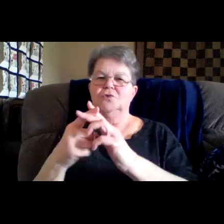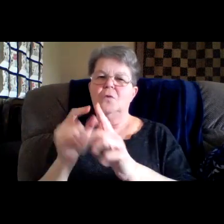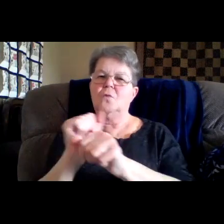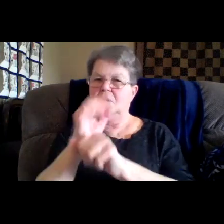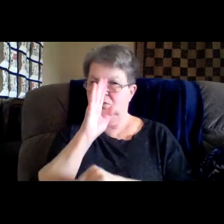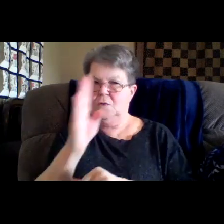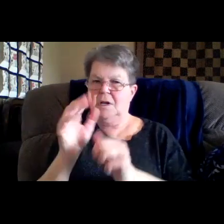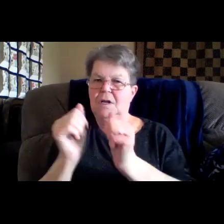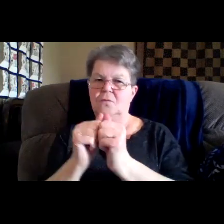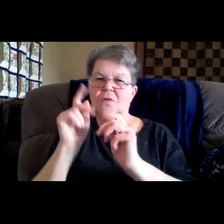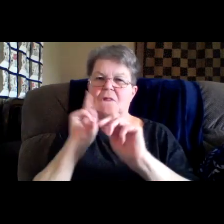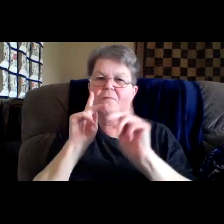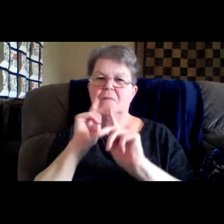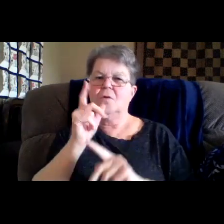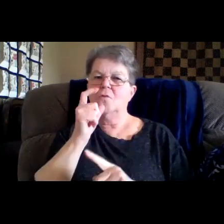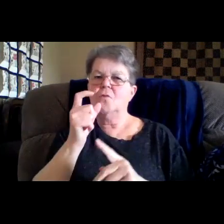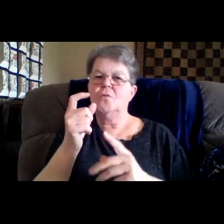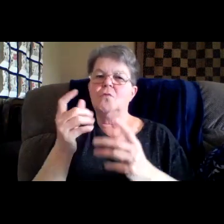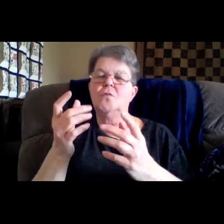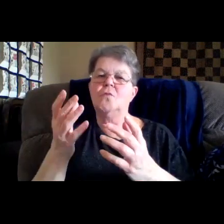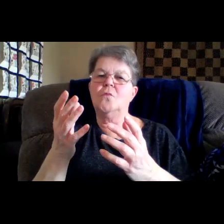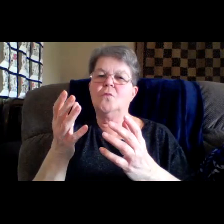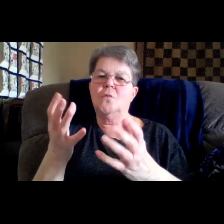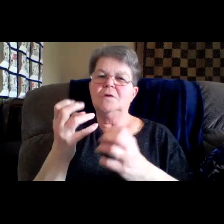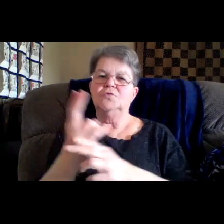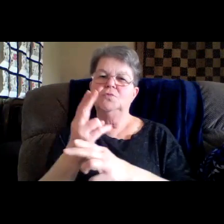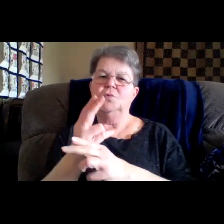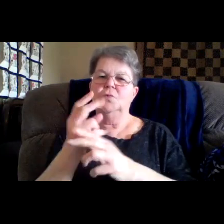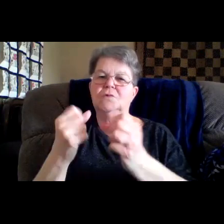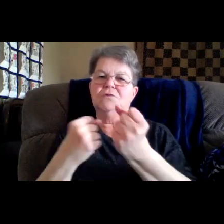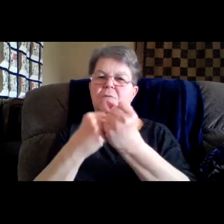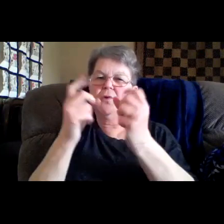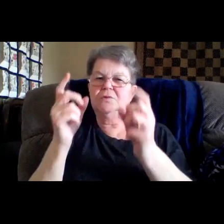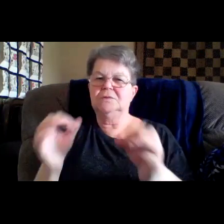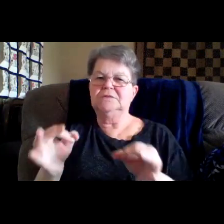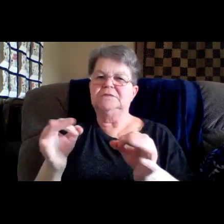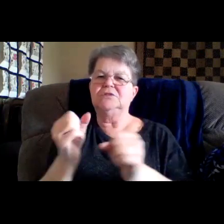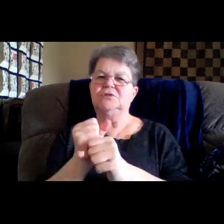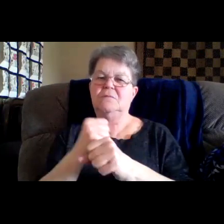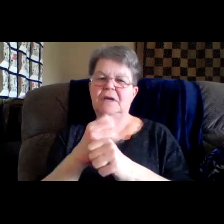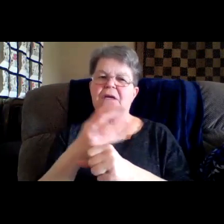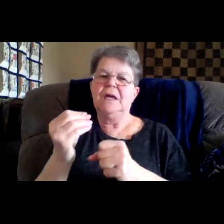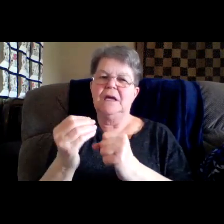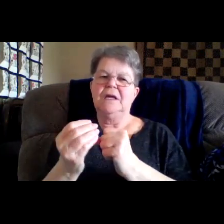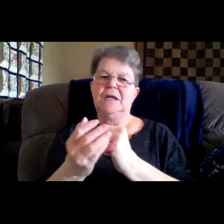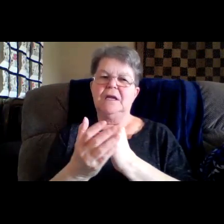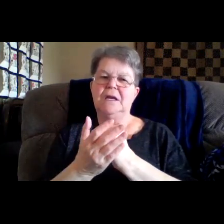who want to use supported decision-making and work with some people to help get their rights restored.